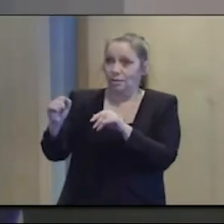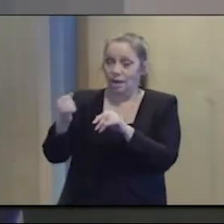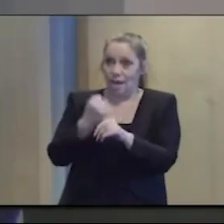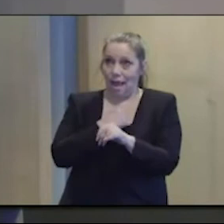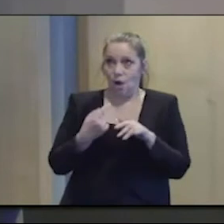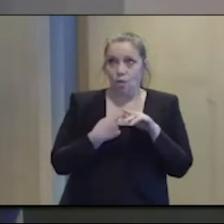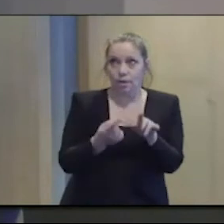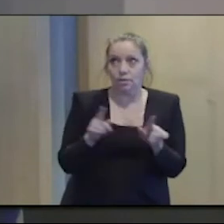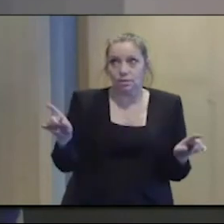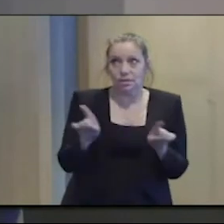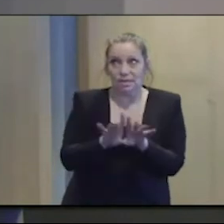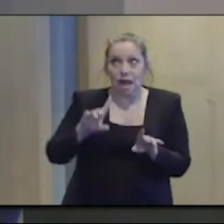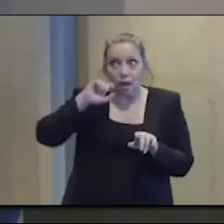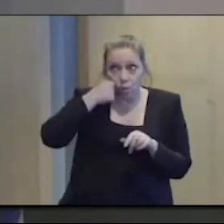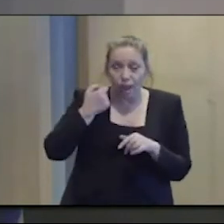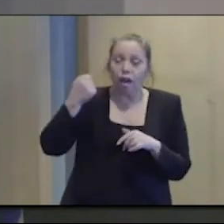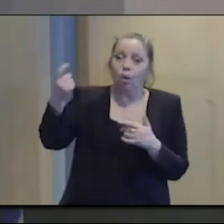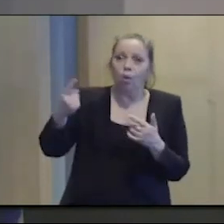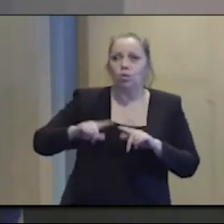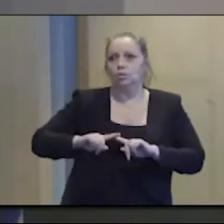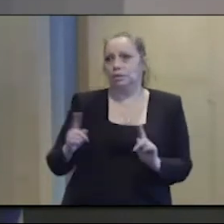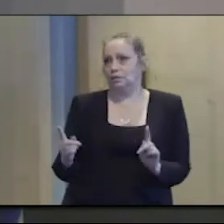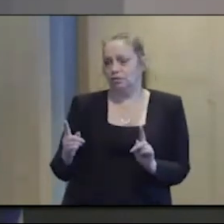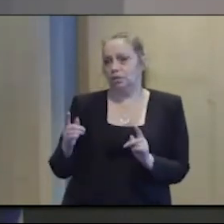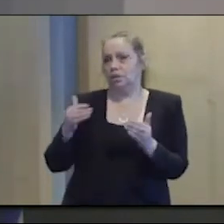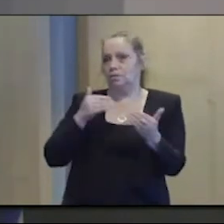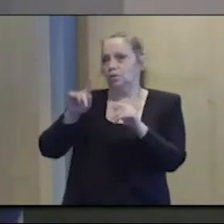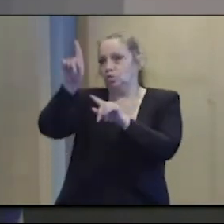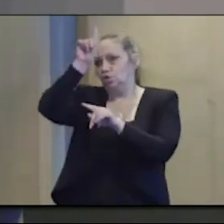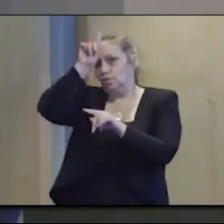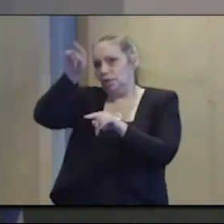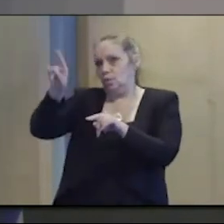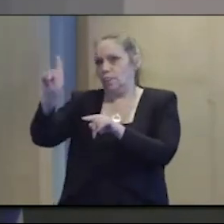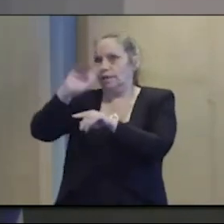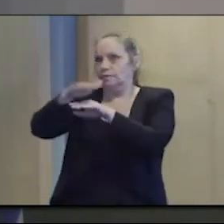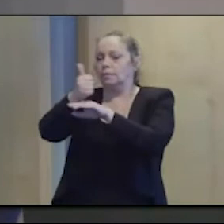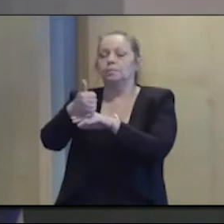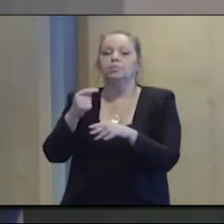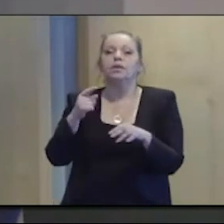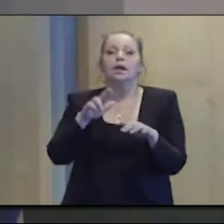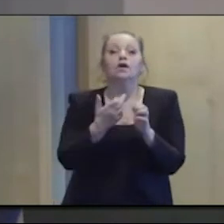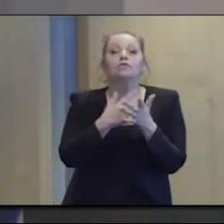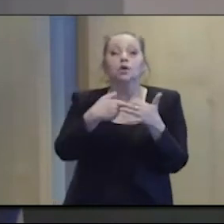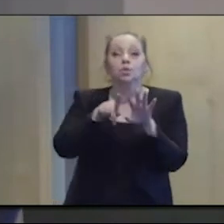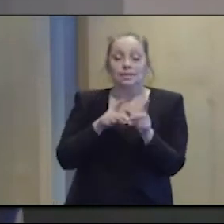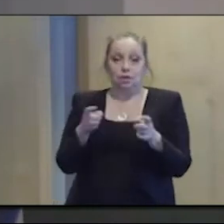different to what Germany's had to facilitate? So frequency control is a very tricky thing.